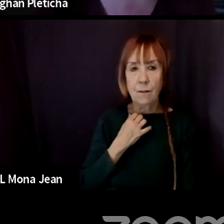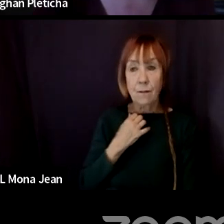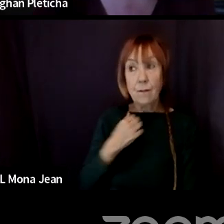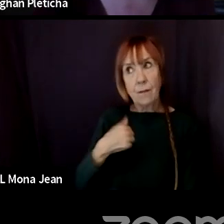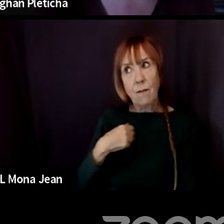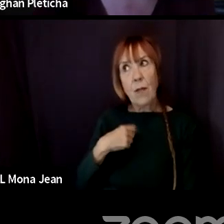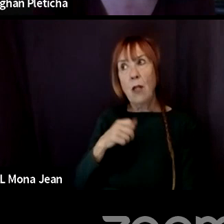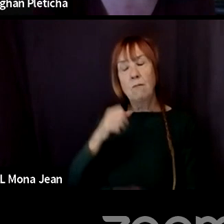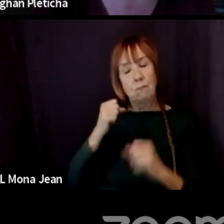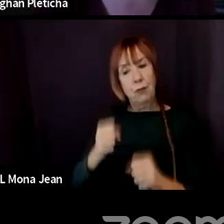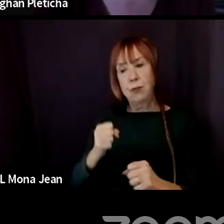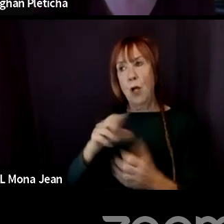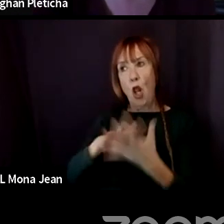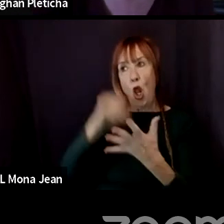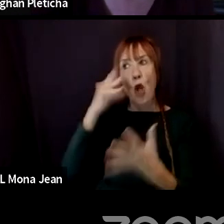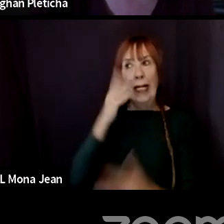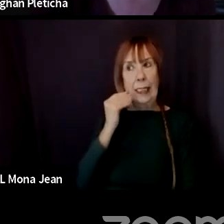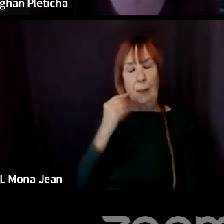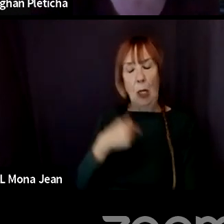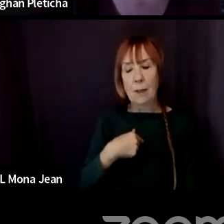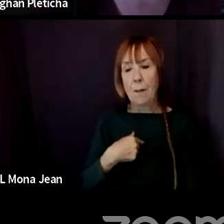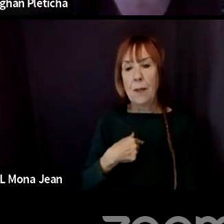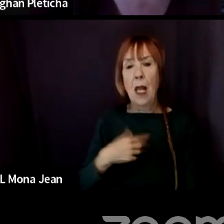is that a friend of mine Dan Frey,